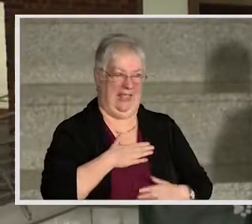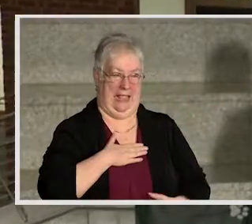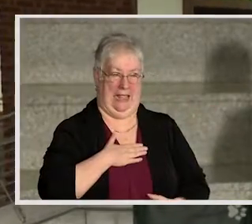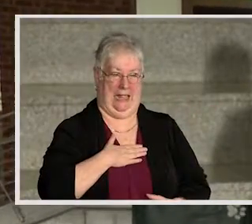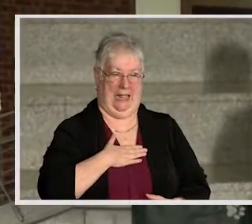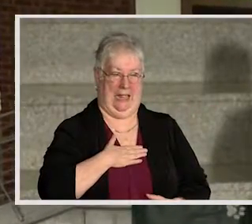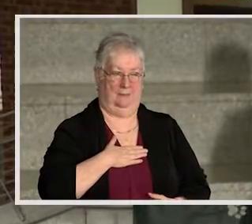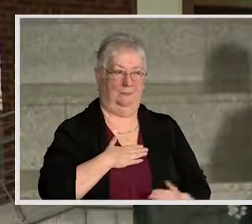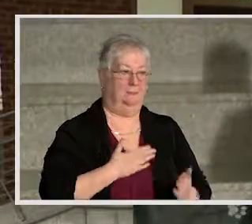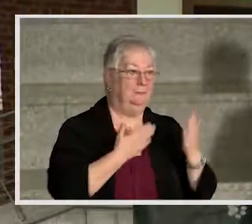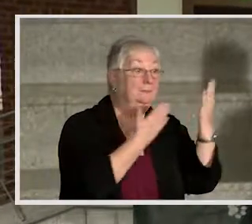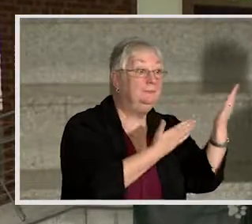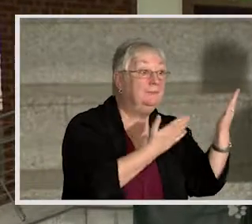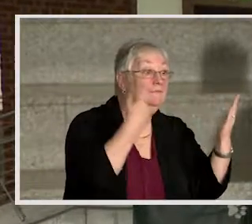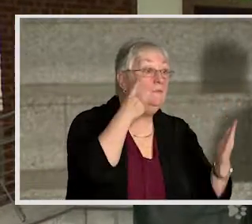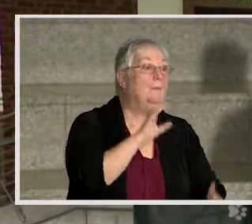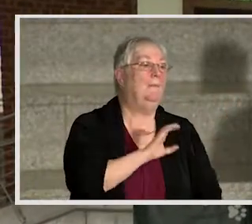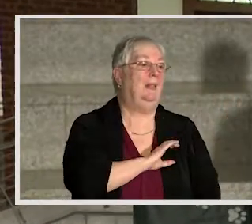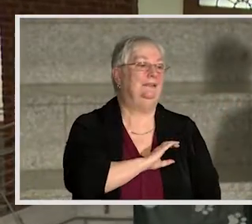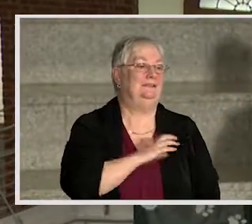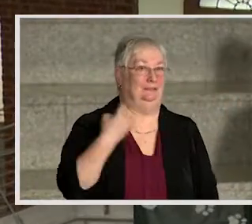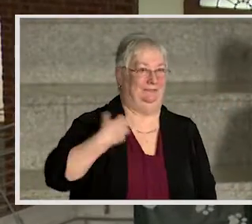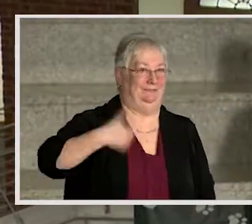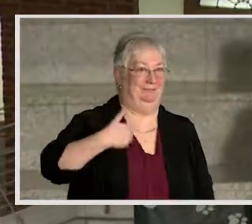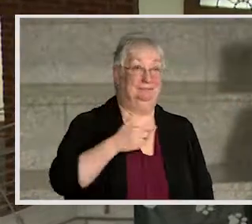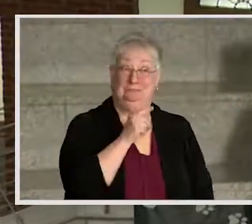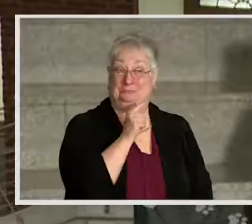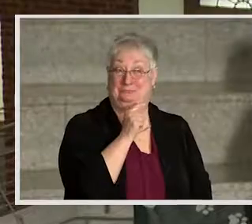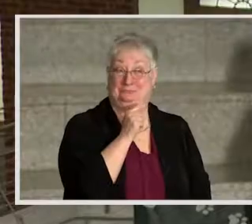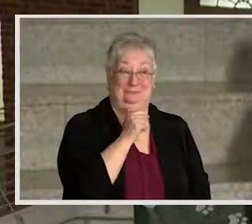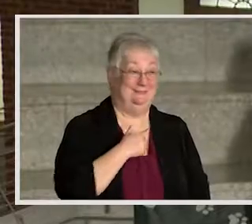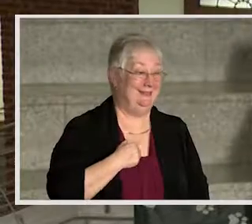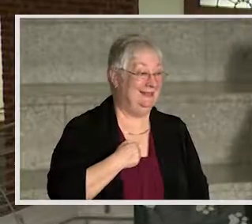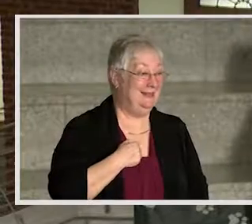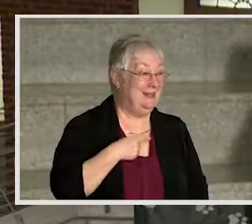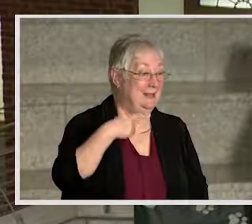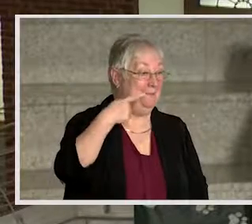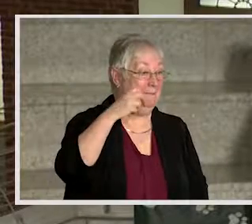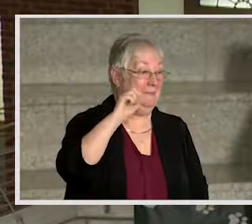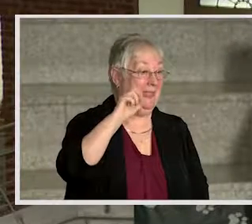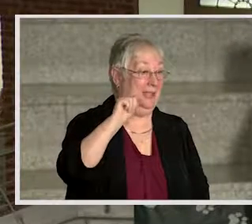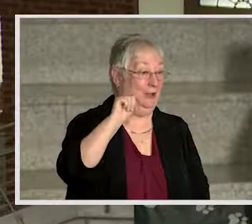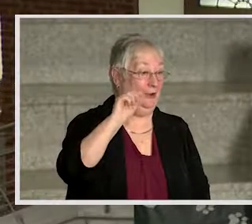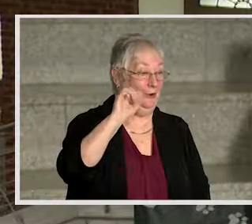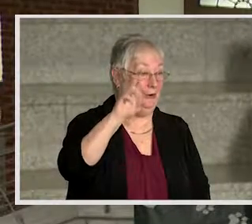POLICE CHIEF OF THE METROPOLITAN POLICE DEPARTMENT, PETER NEWSHAM, WHO IS HERE. LET'S GIVE PETER NEWSHAM A BIG